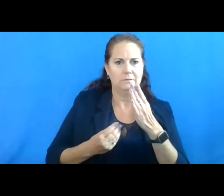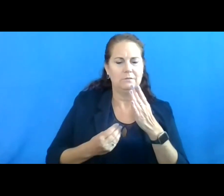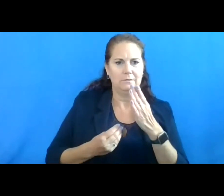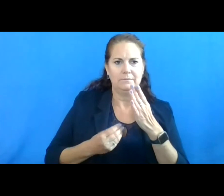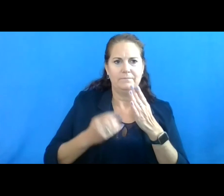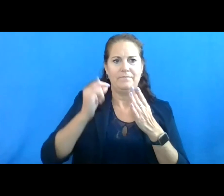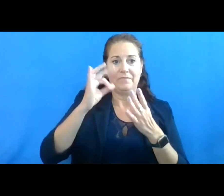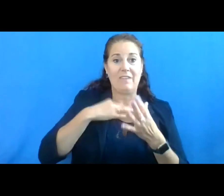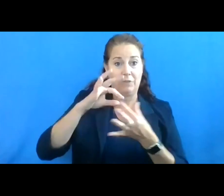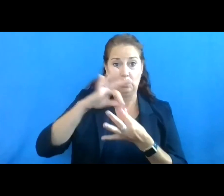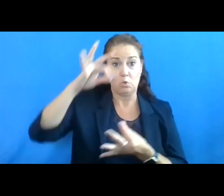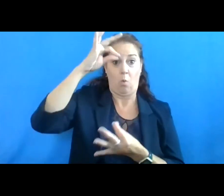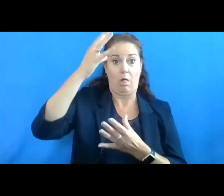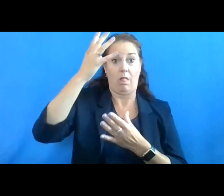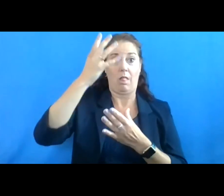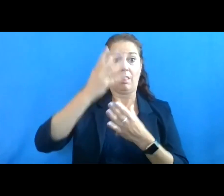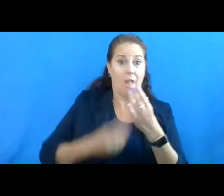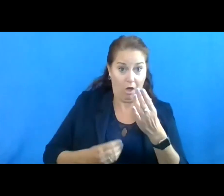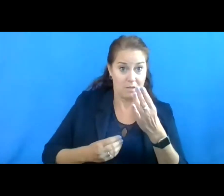soul lost, we know there’s soul retrieval.